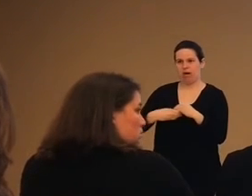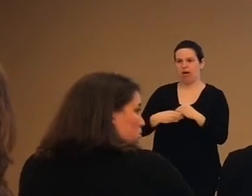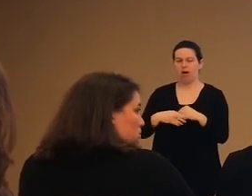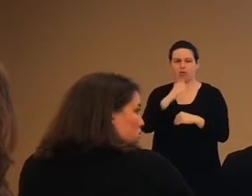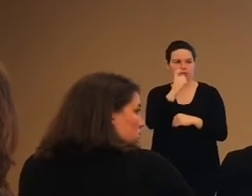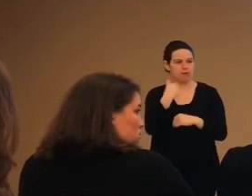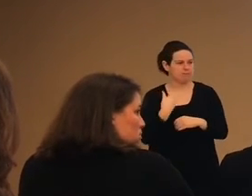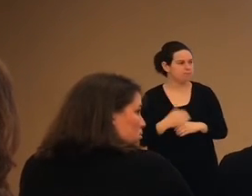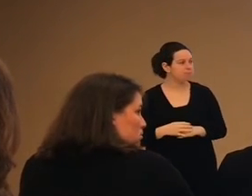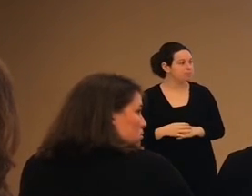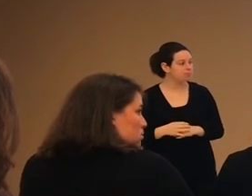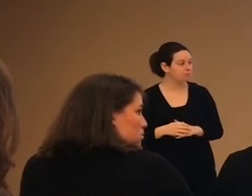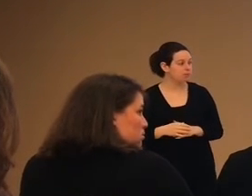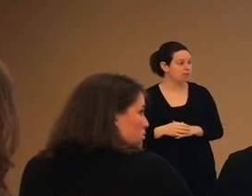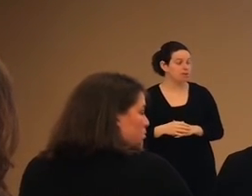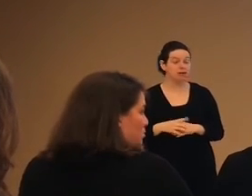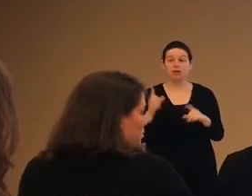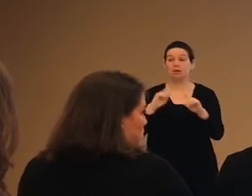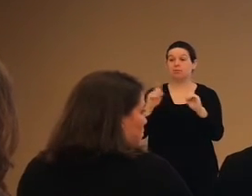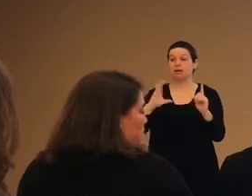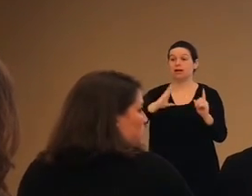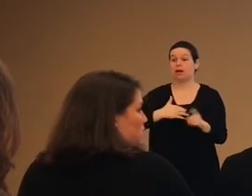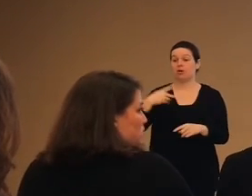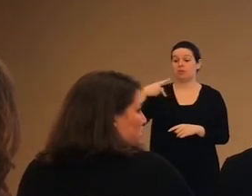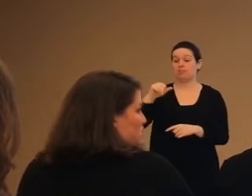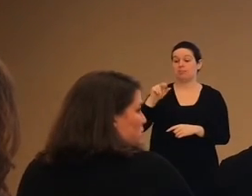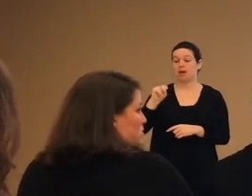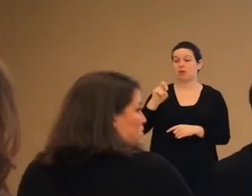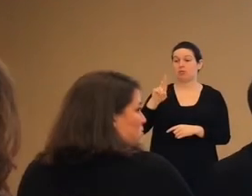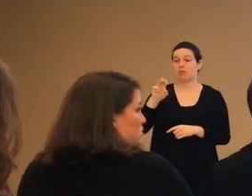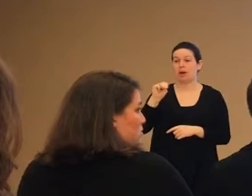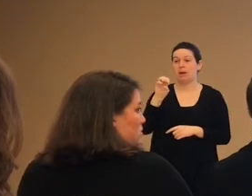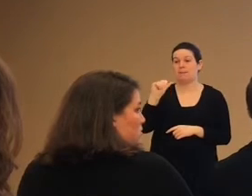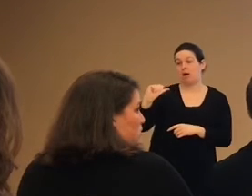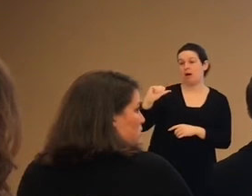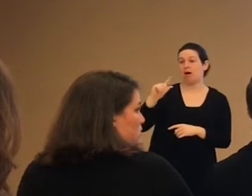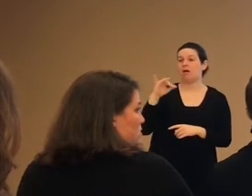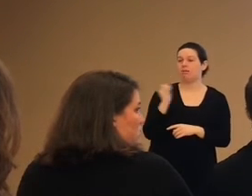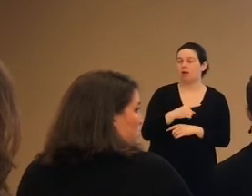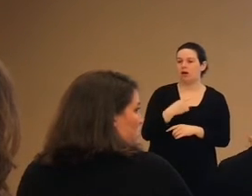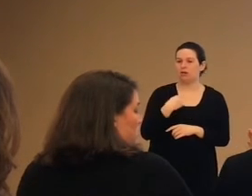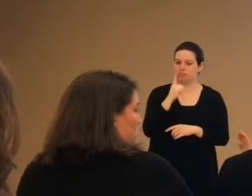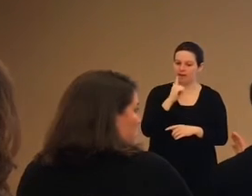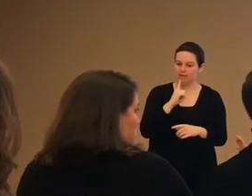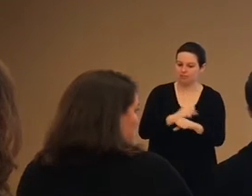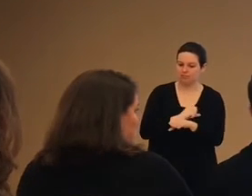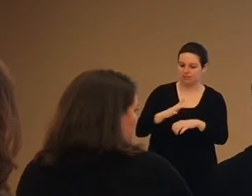But our panorama exhibit we do have touch bowls and after I actually have these screens